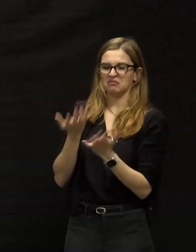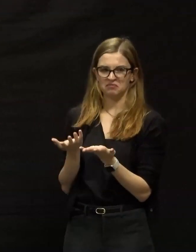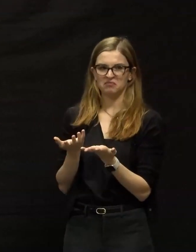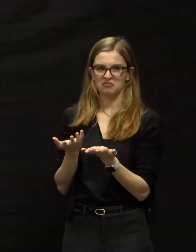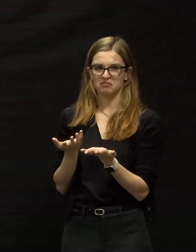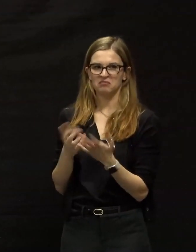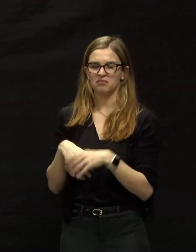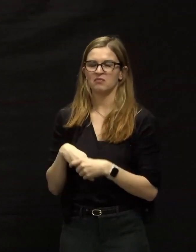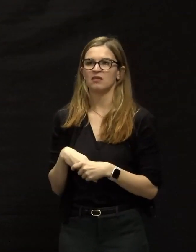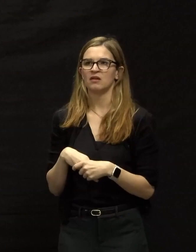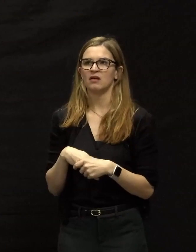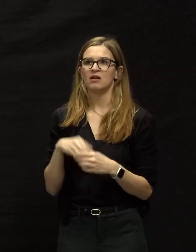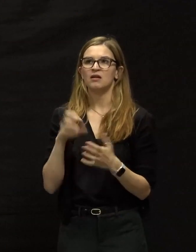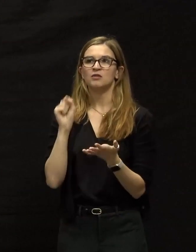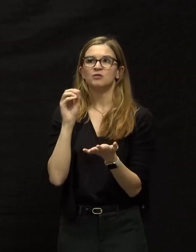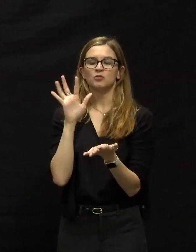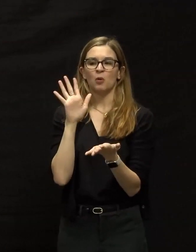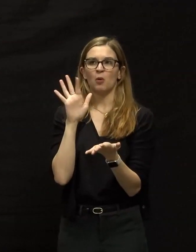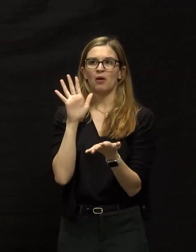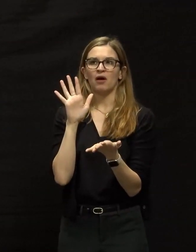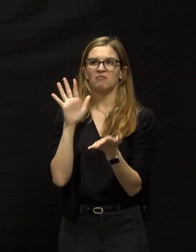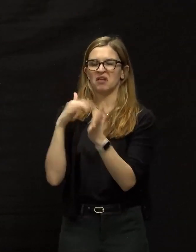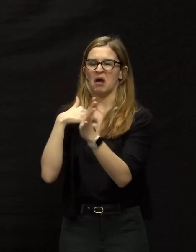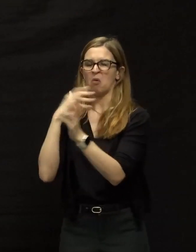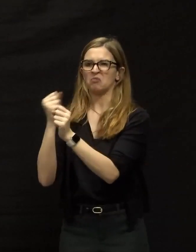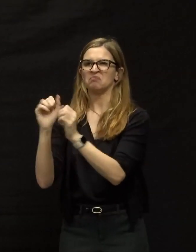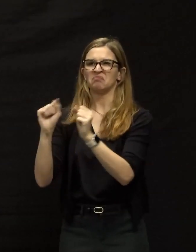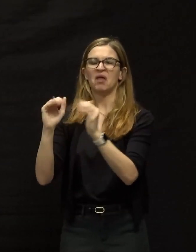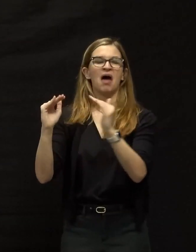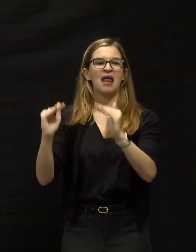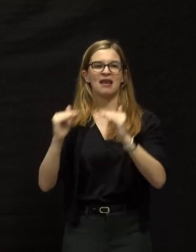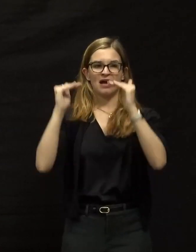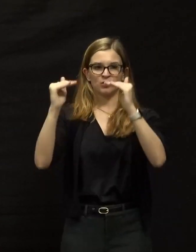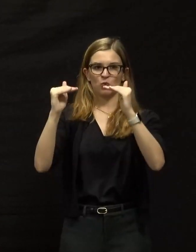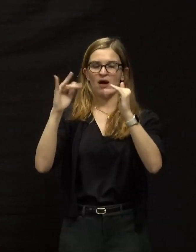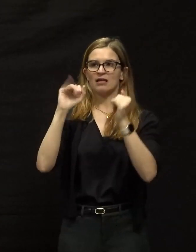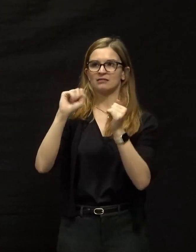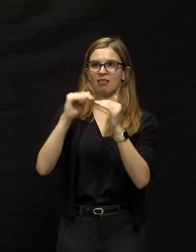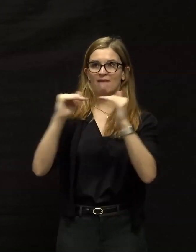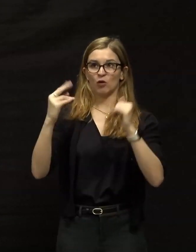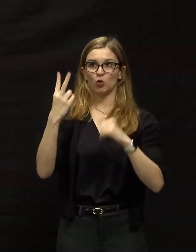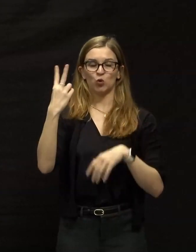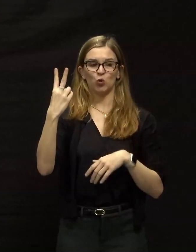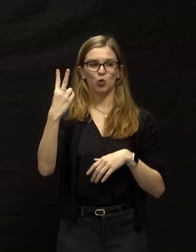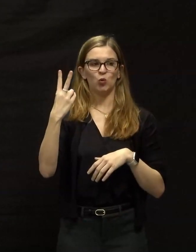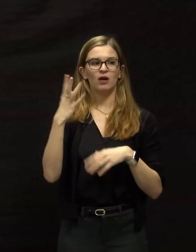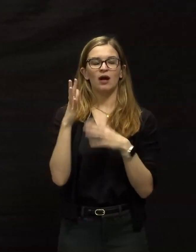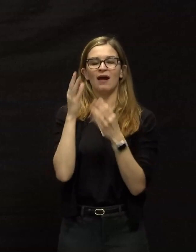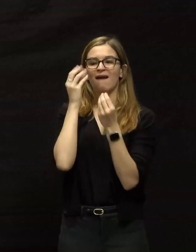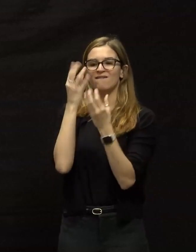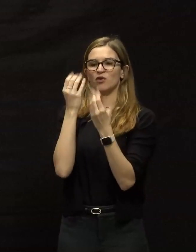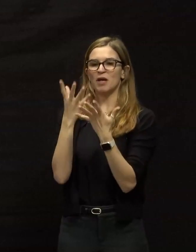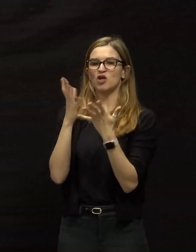particular information or comprehension about their child. So that's the first one. The second level is level two.